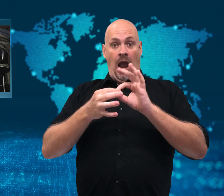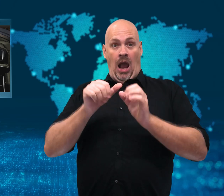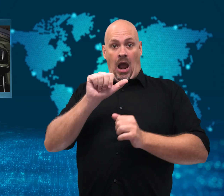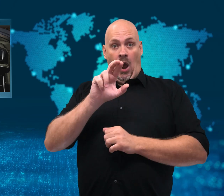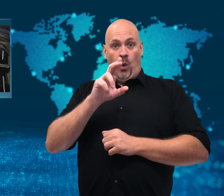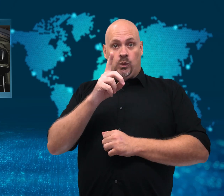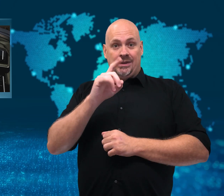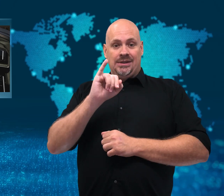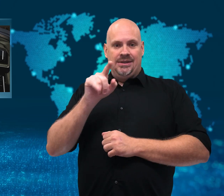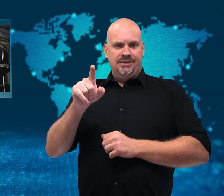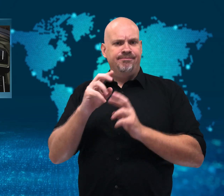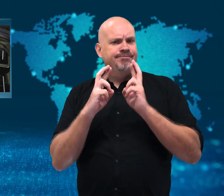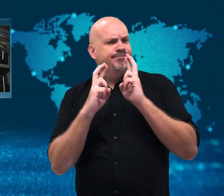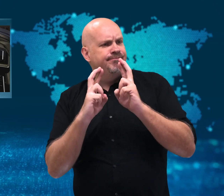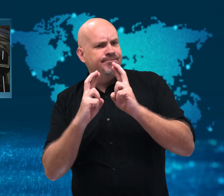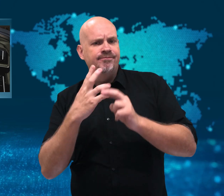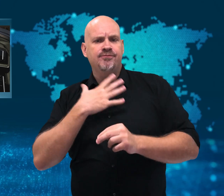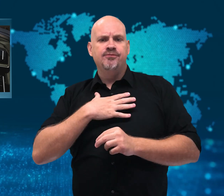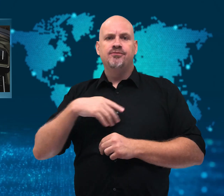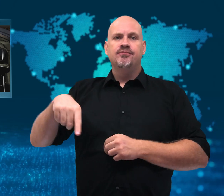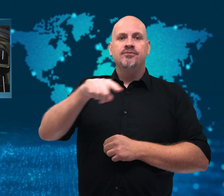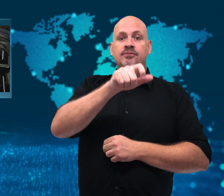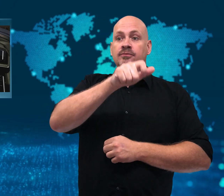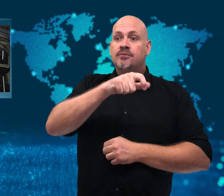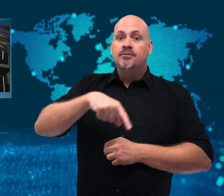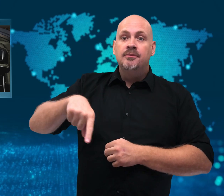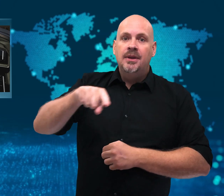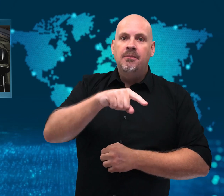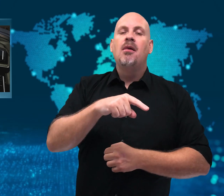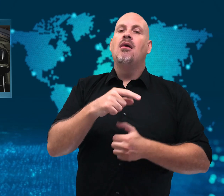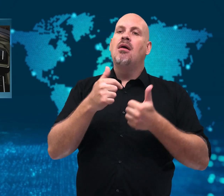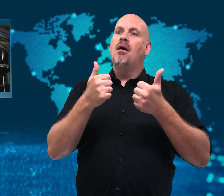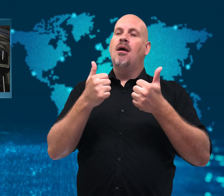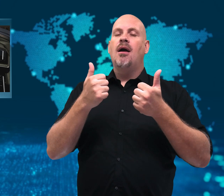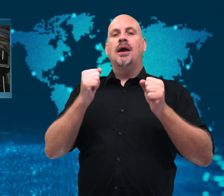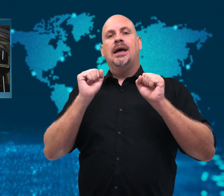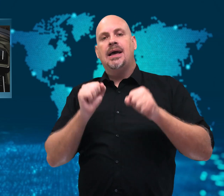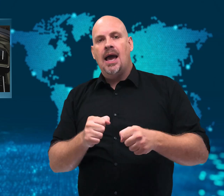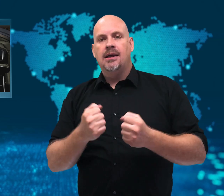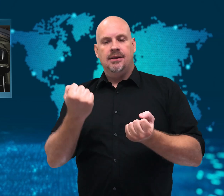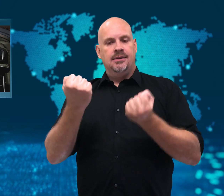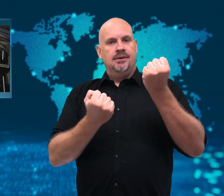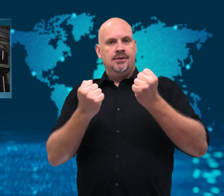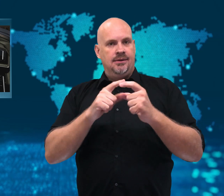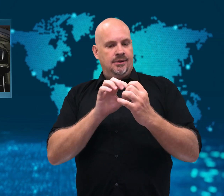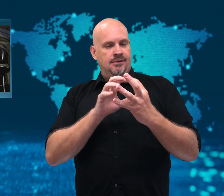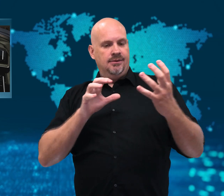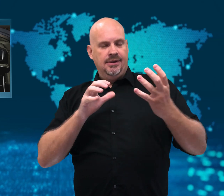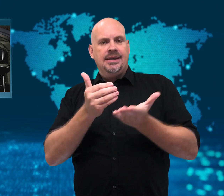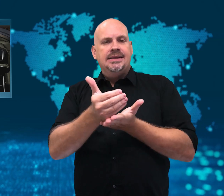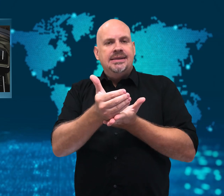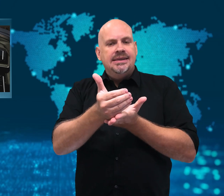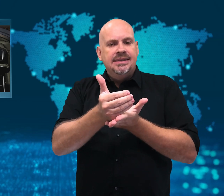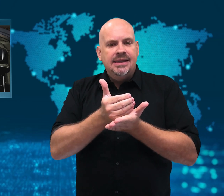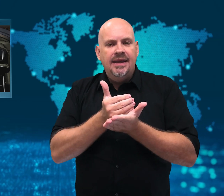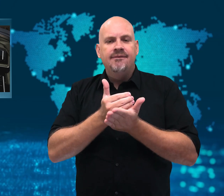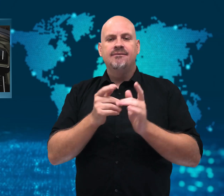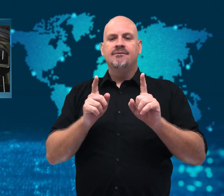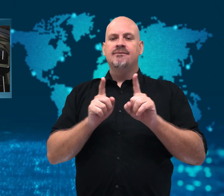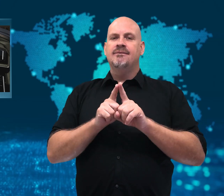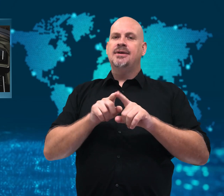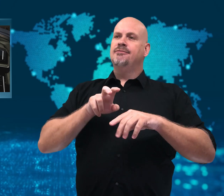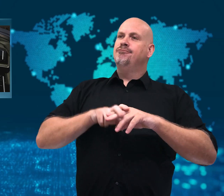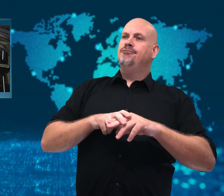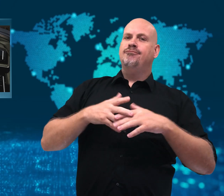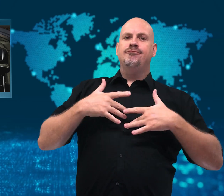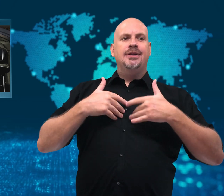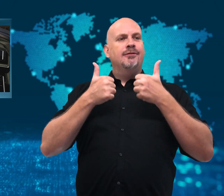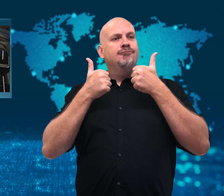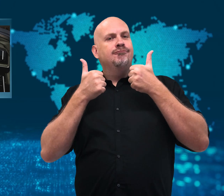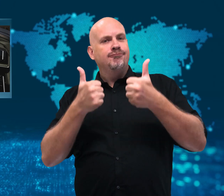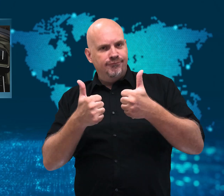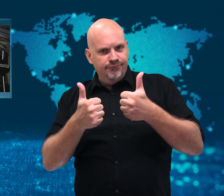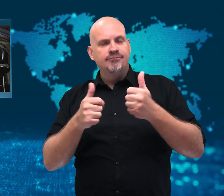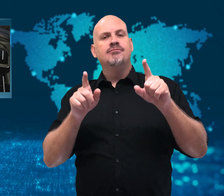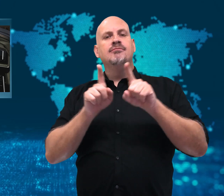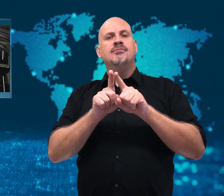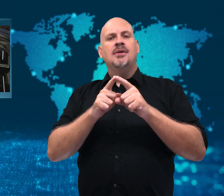can drive itself while also giving people who like to drive a fun experience.